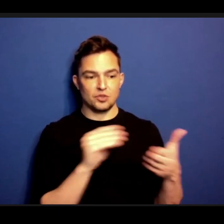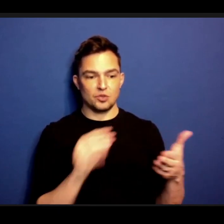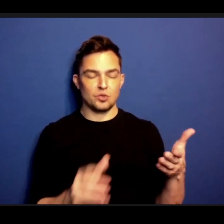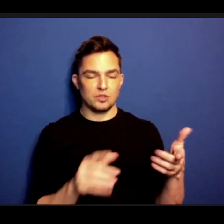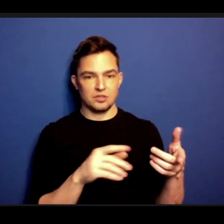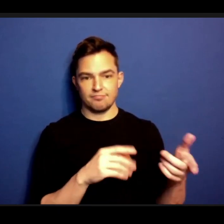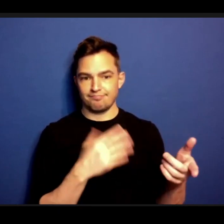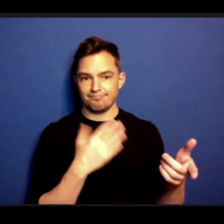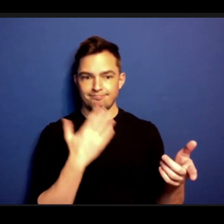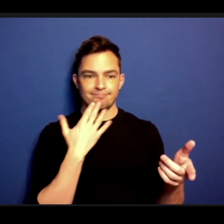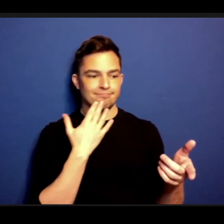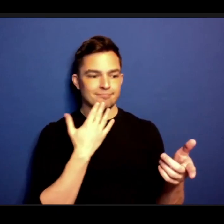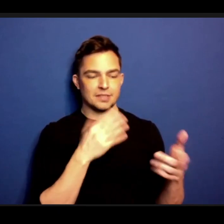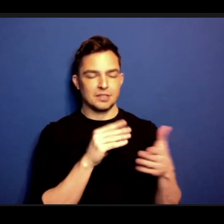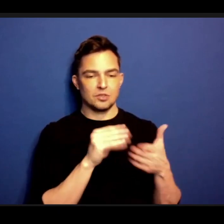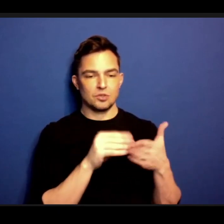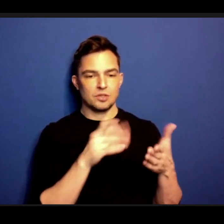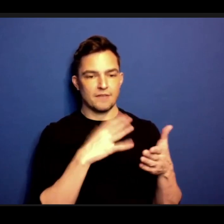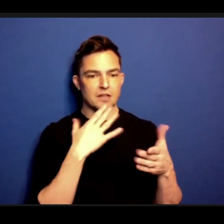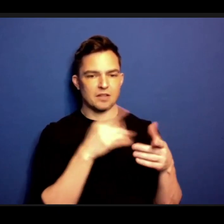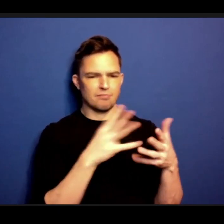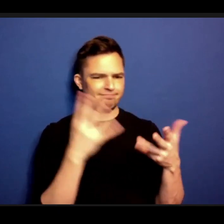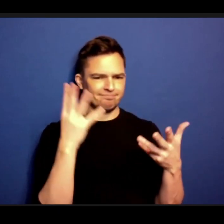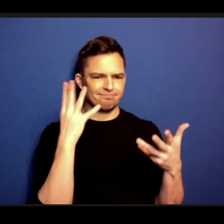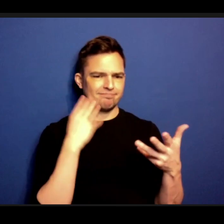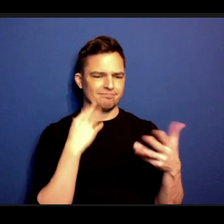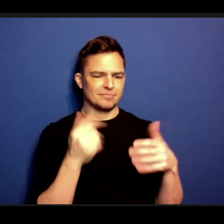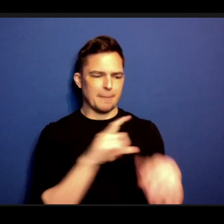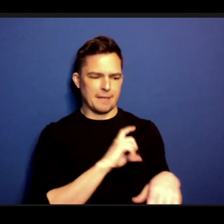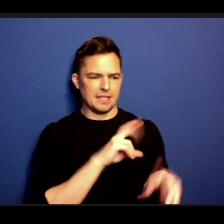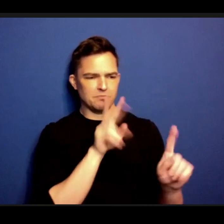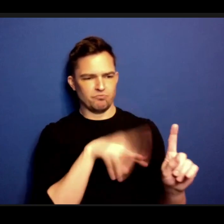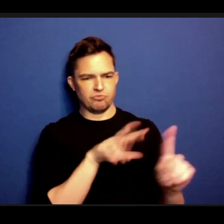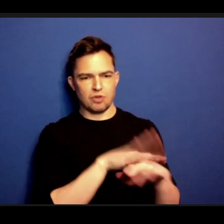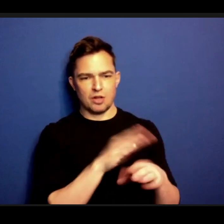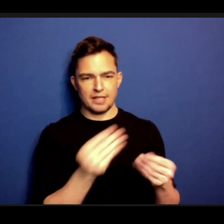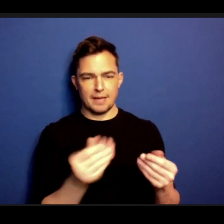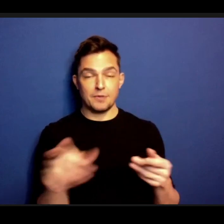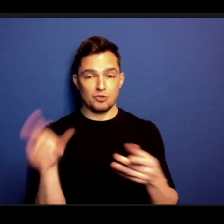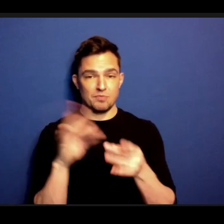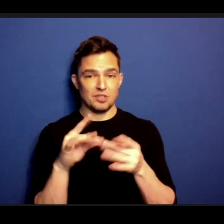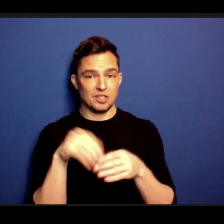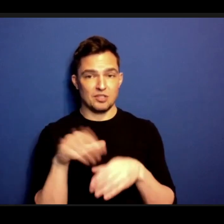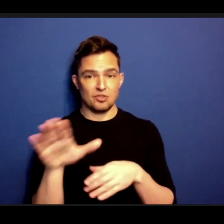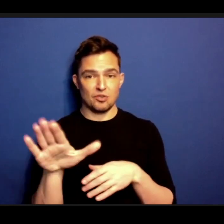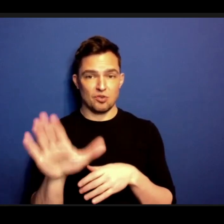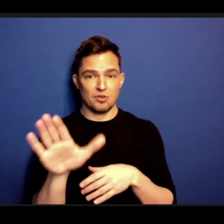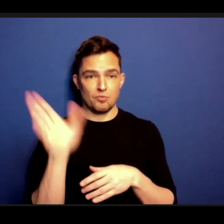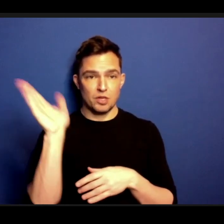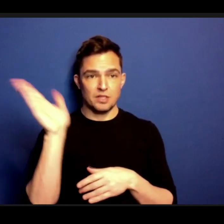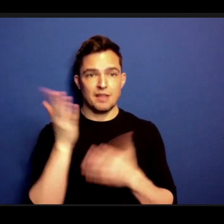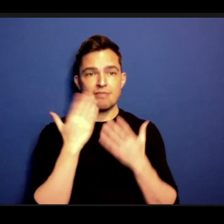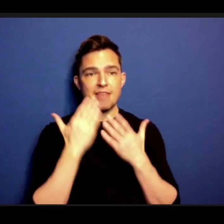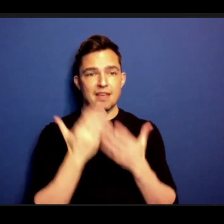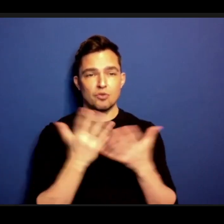against increased policing on campuses, which you also addressed in your presentation. So thank you so much for your presentation.